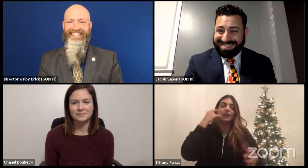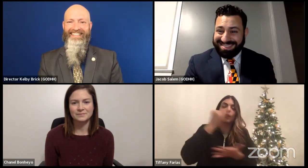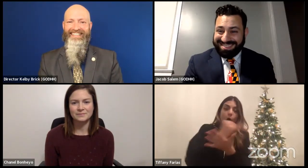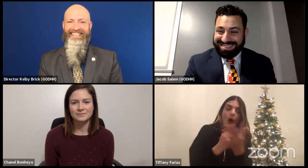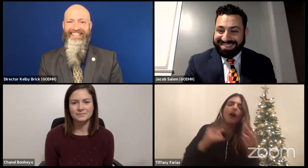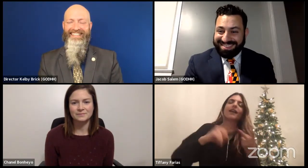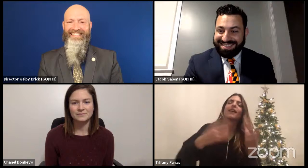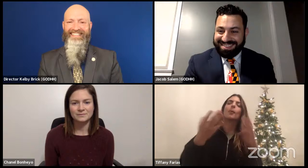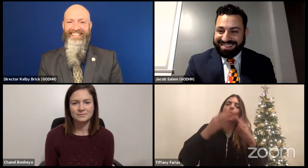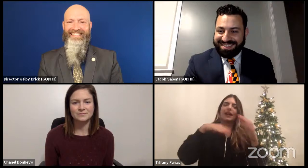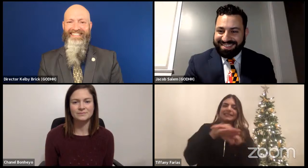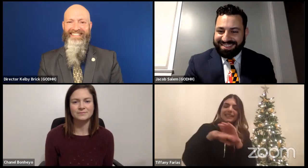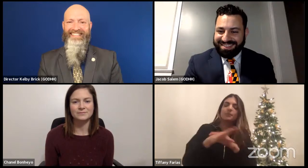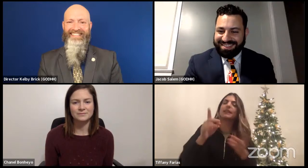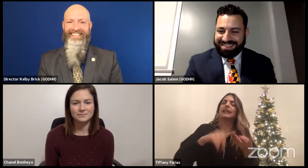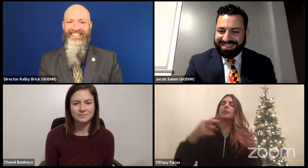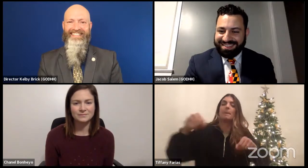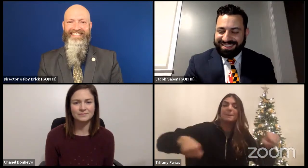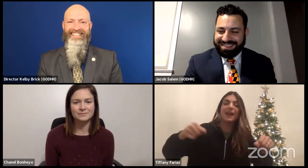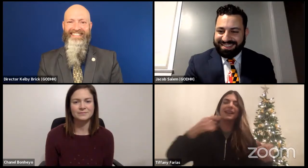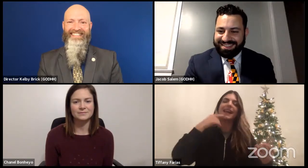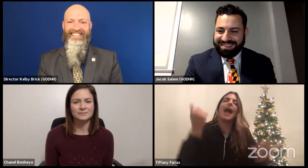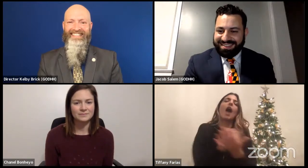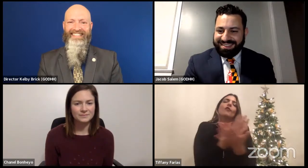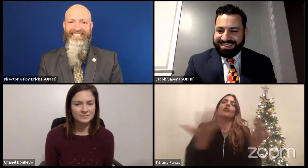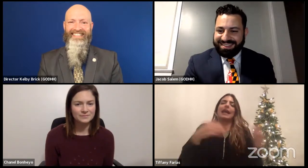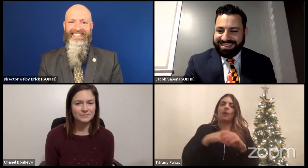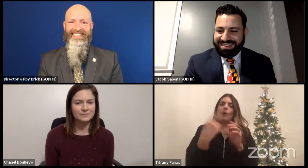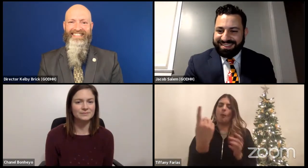it was a great idea to do something that was art related that had to do with community